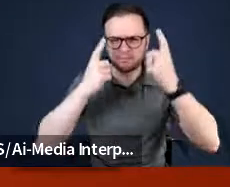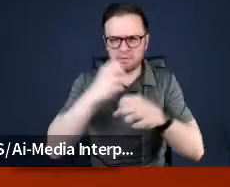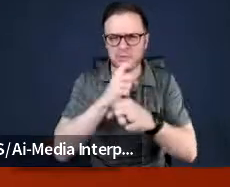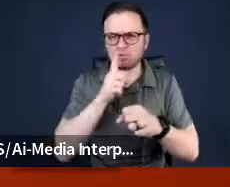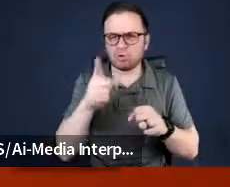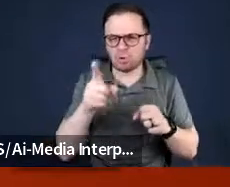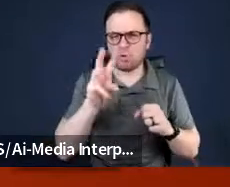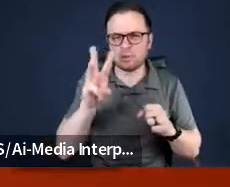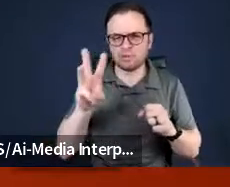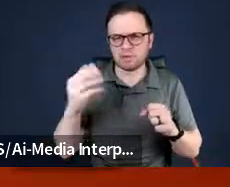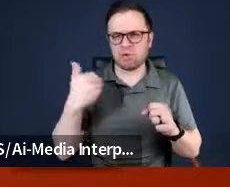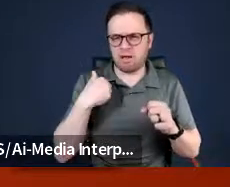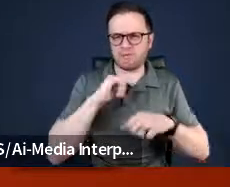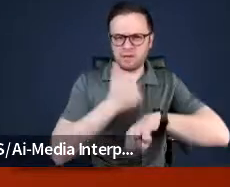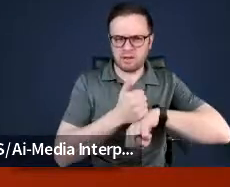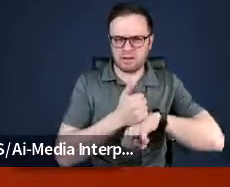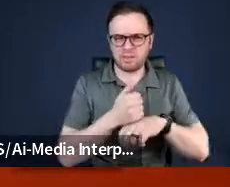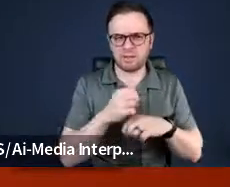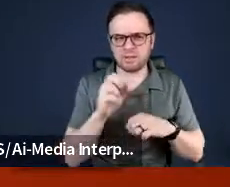Tech --